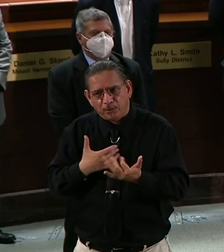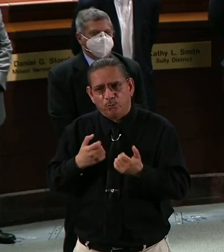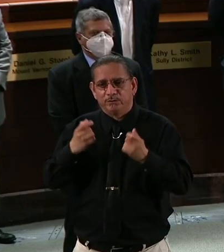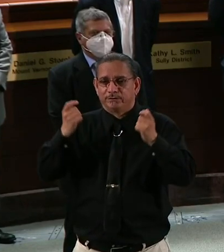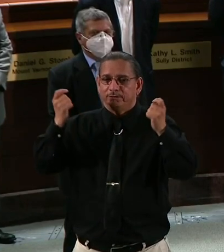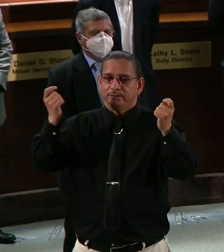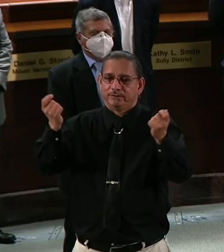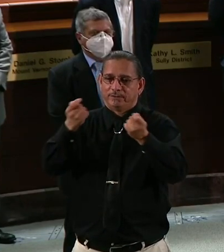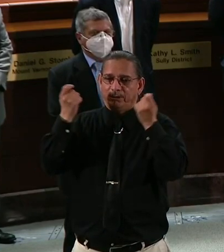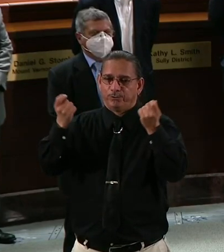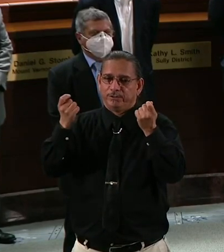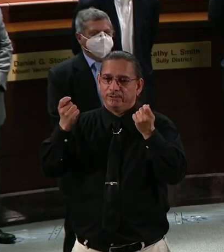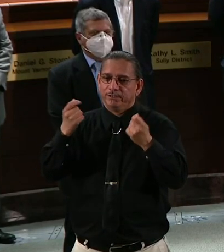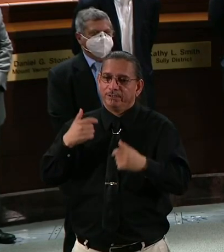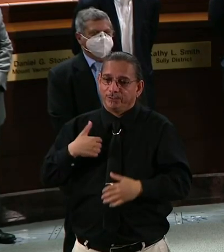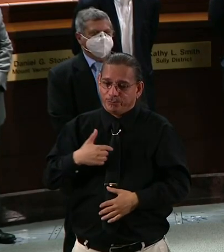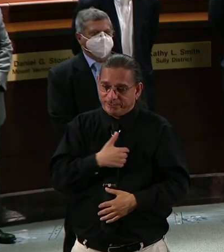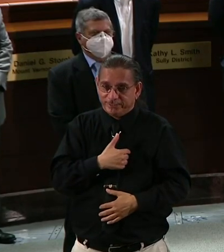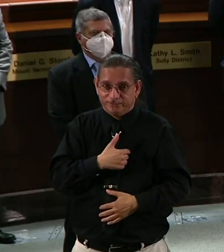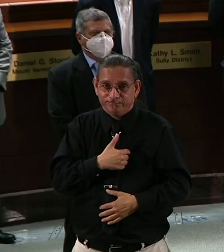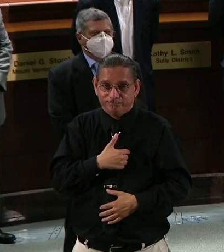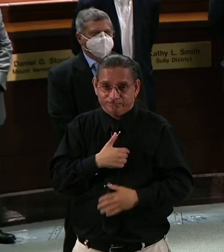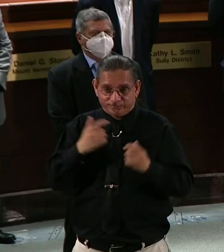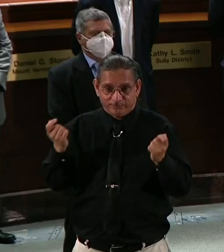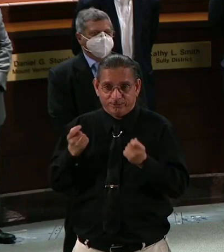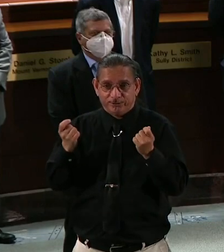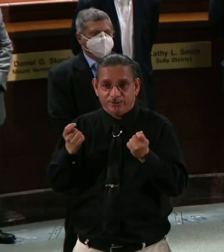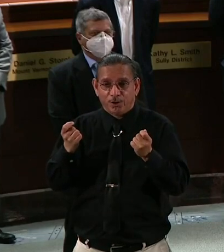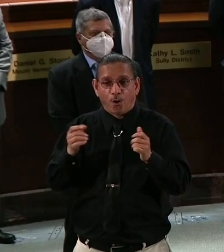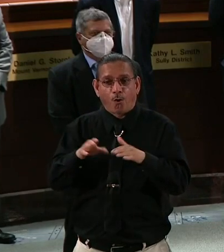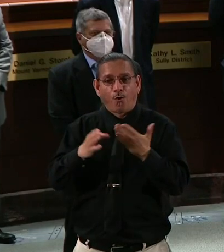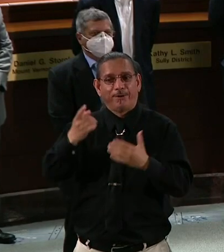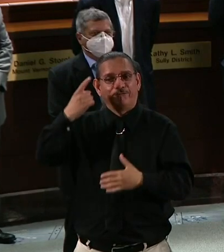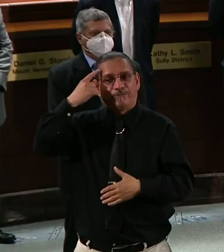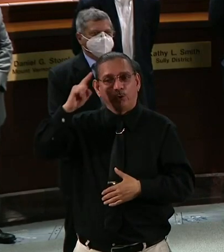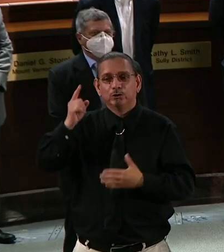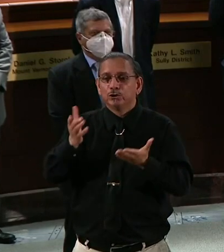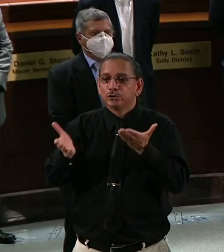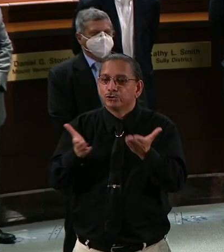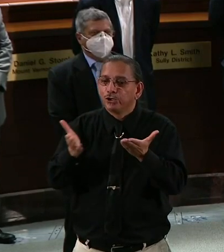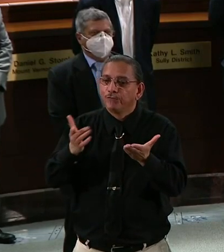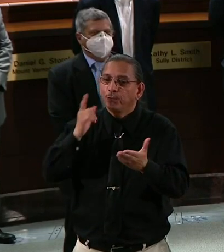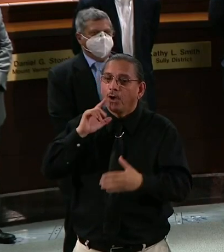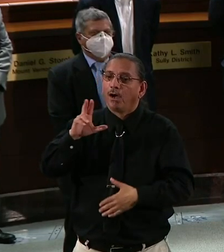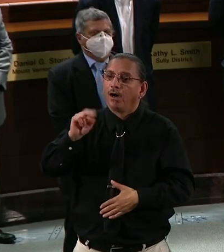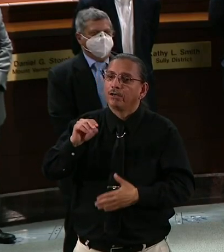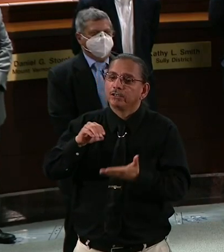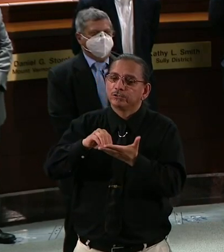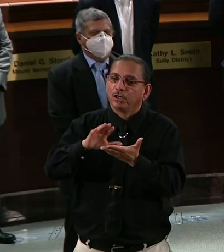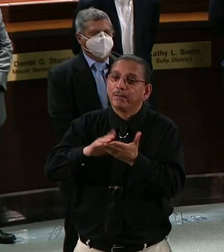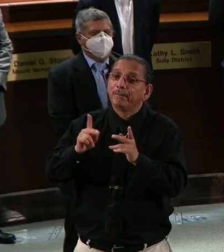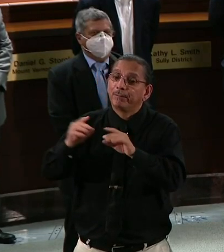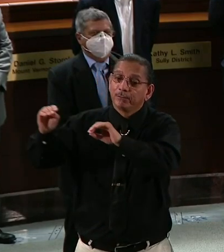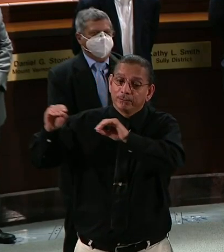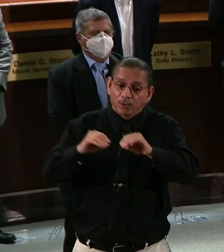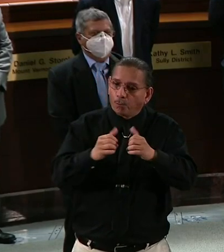THEY MUST CLOSE EITHER LET ME CENTER THE CONCEIT AMAZON. THANK YOU L. A LUCKY THAT BUT